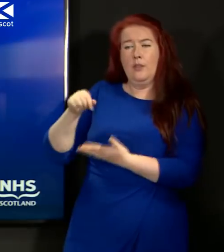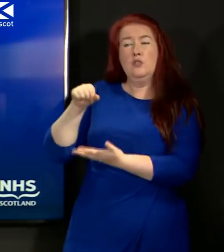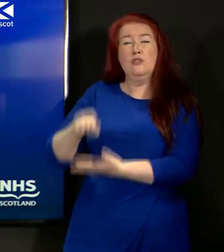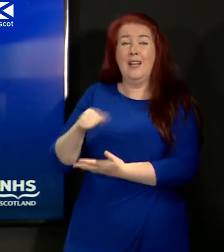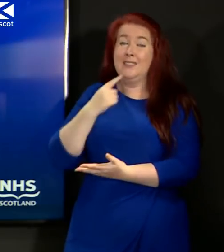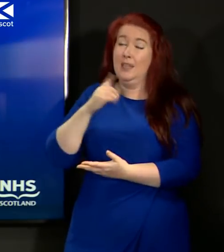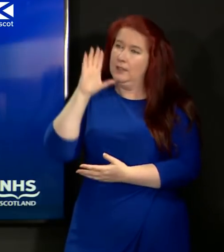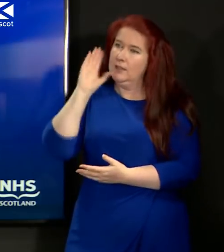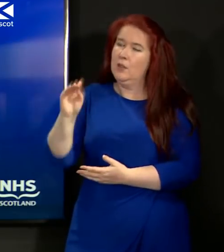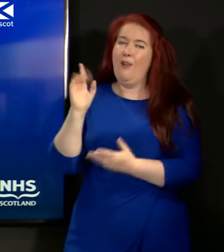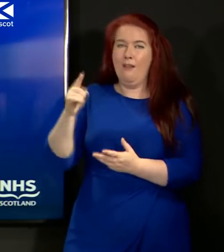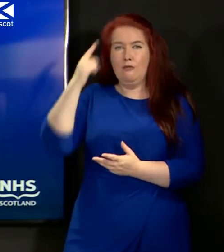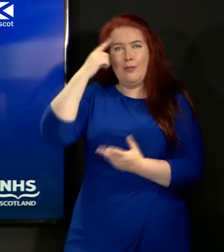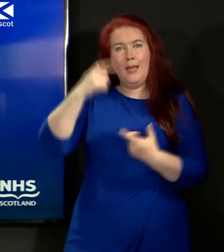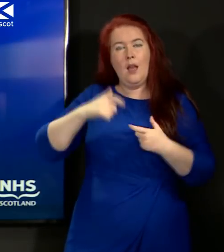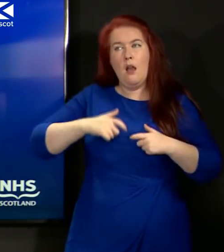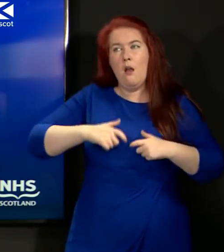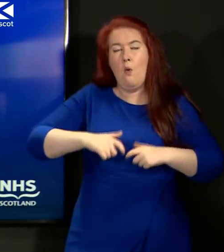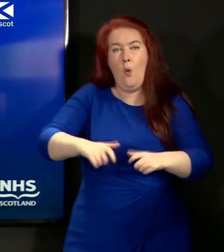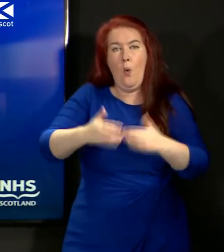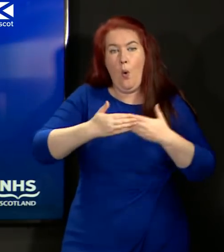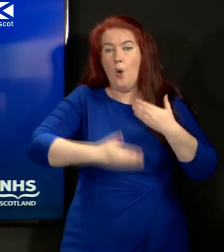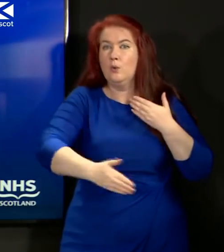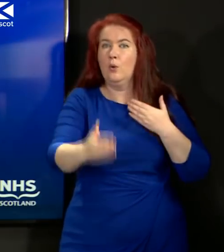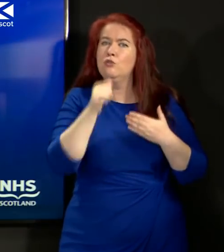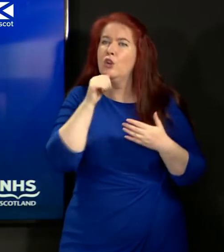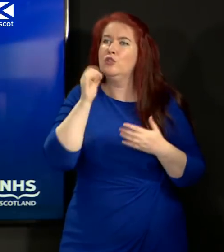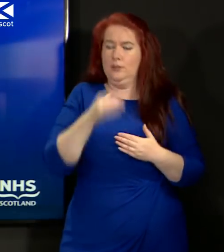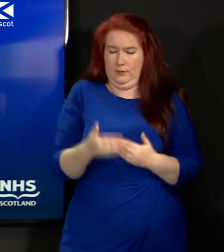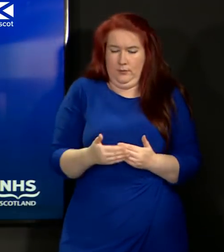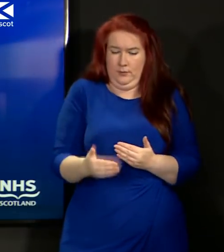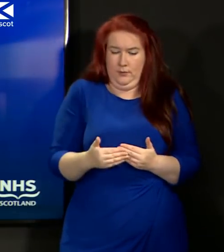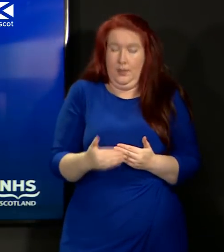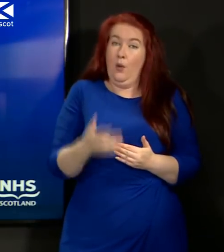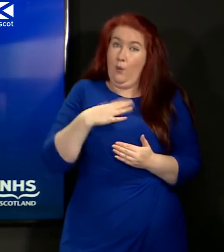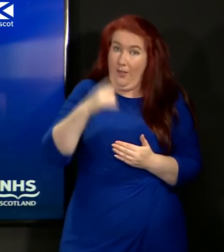the sustainability of employment over a long period of time, because we know the economic